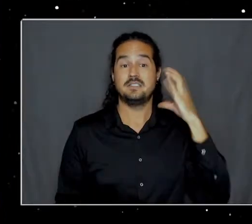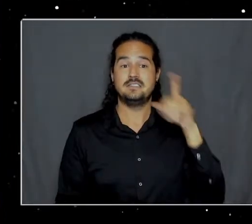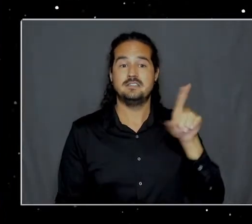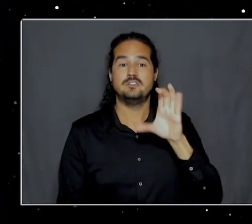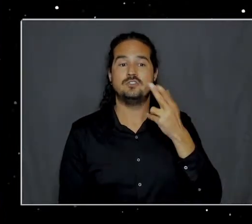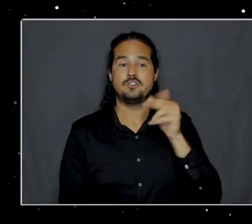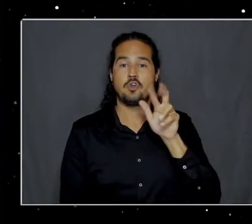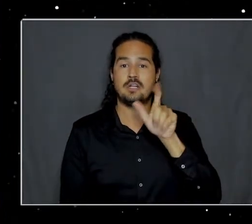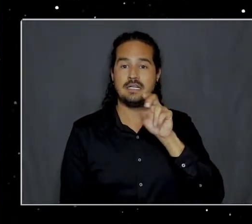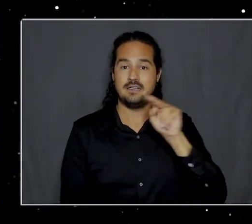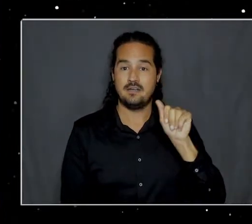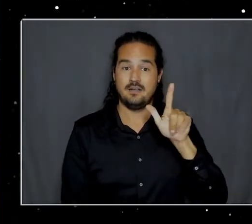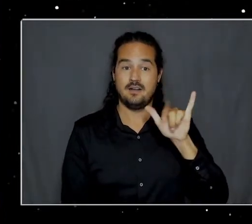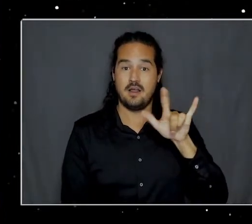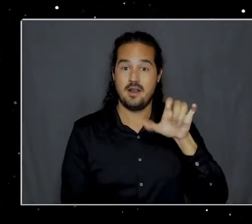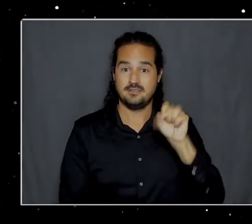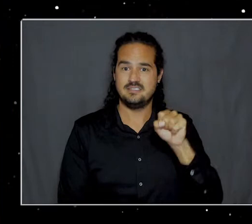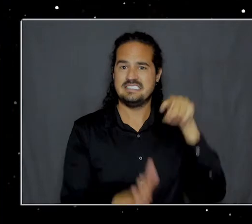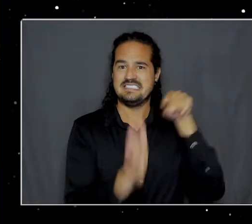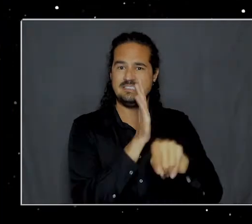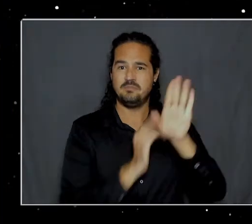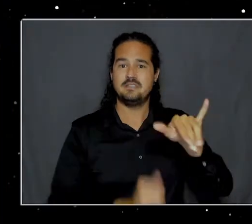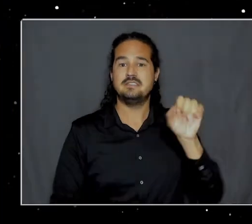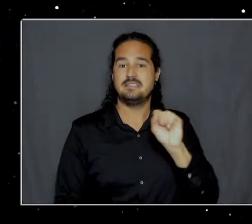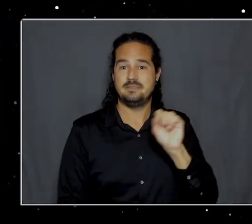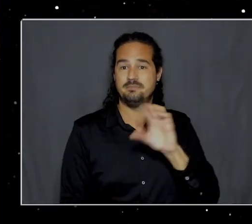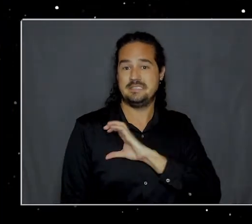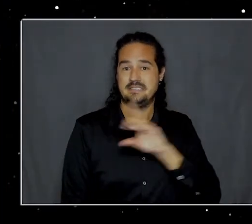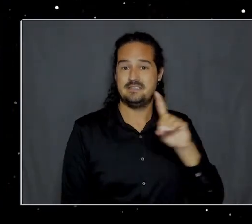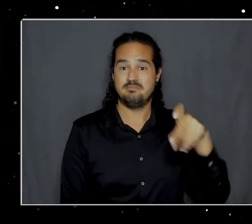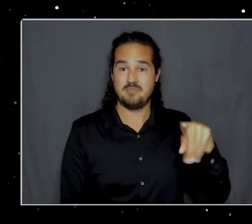WHY IT NEEDS TO BE PASSED AS